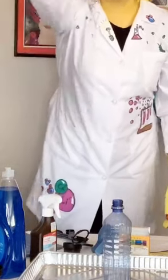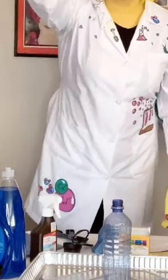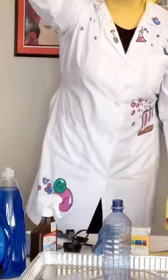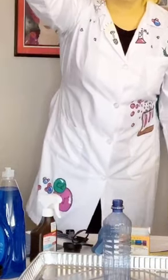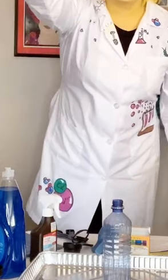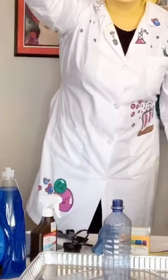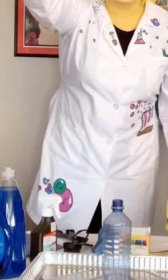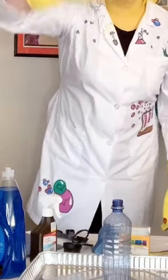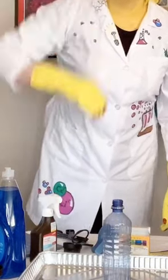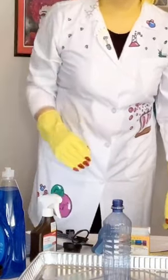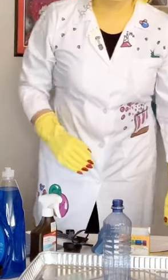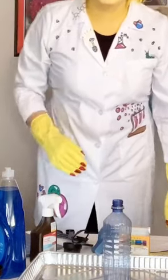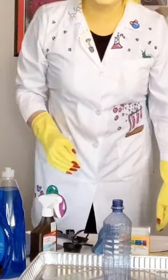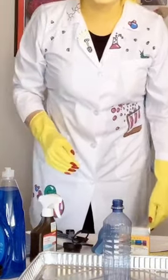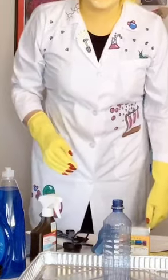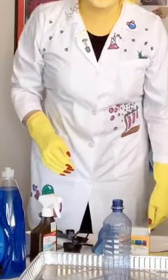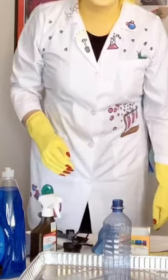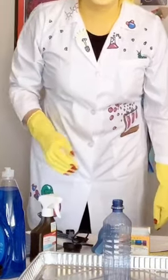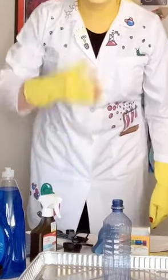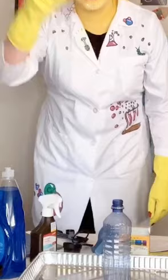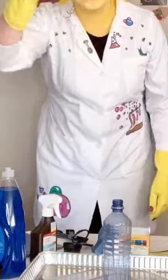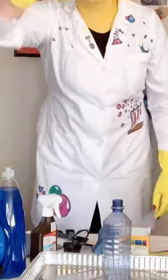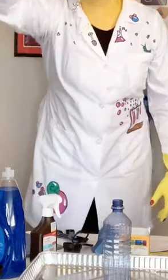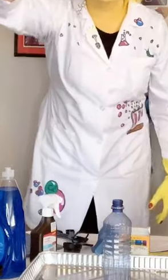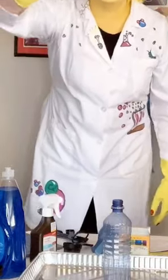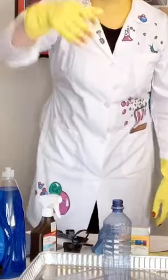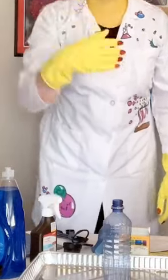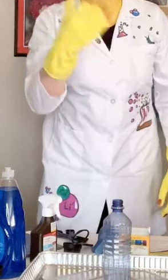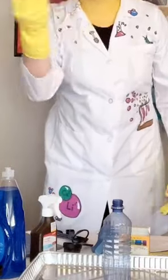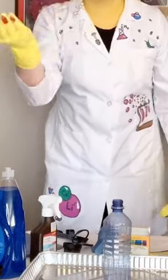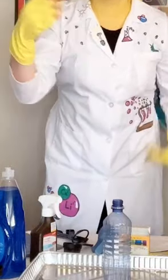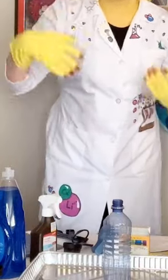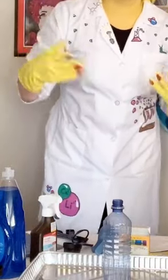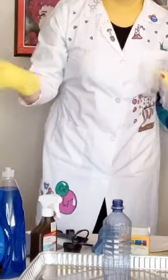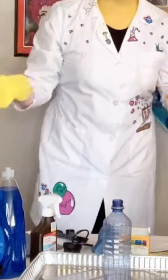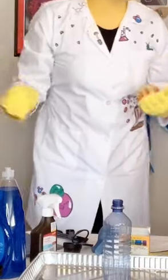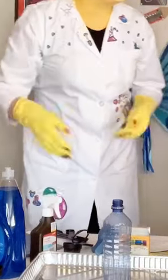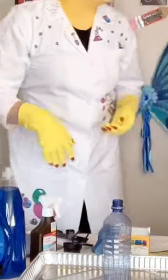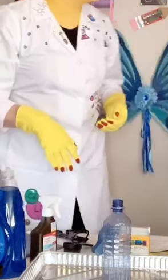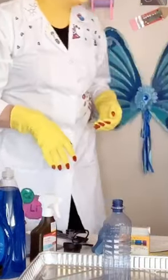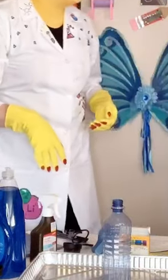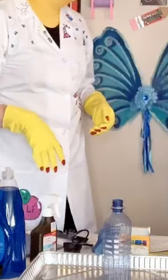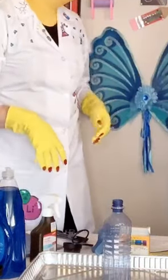everybody! It's me Miss Cali! Again, I'm still here. Oh my gosh, I haven't gone off the screen. It's great.